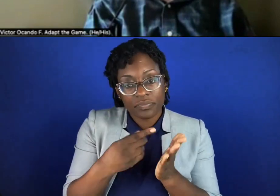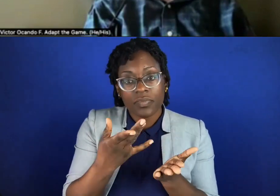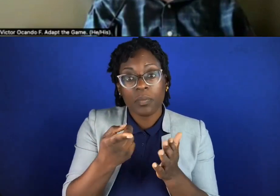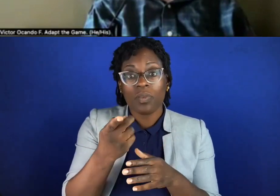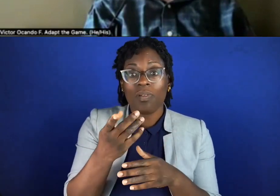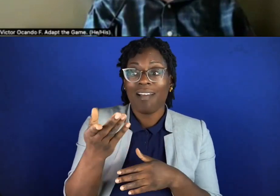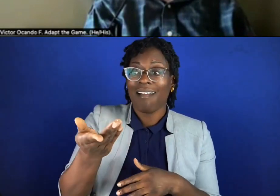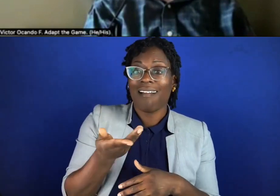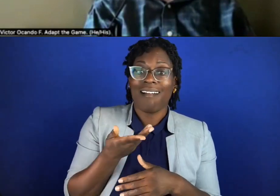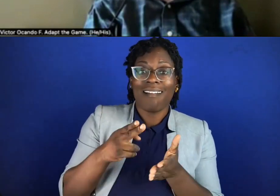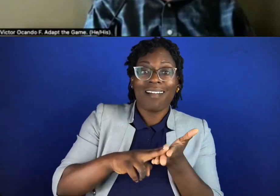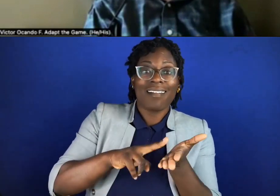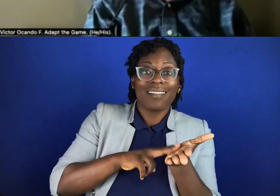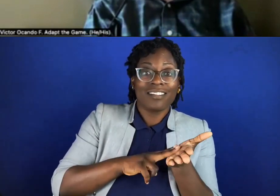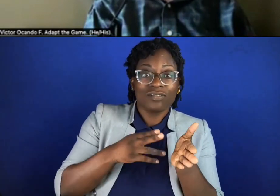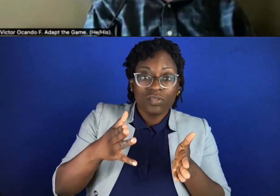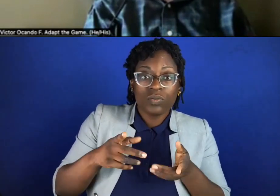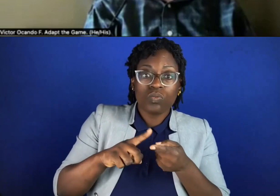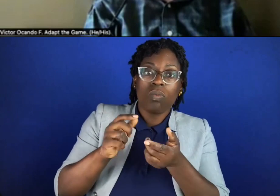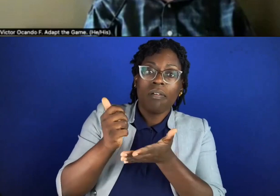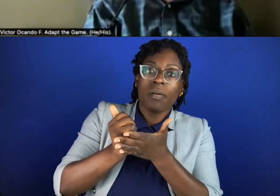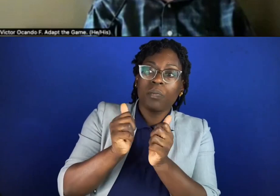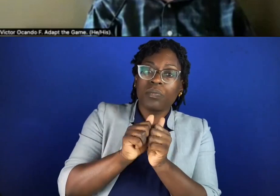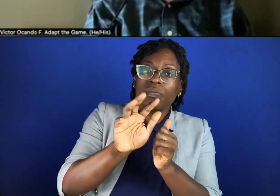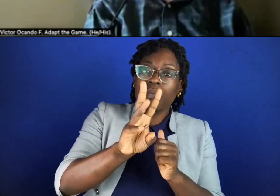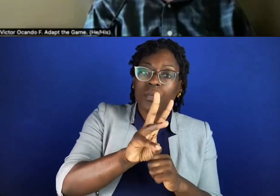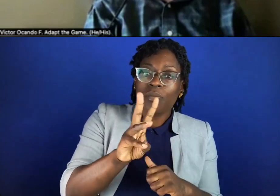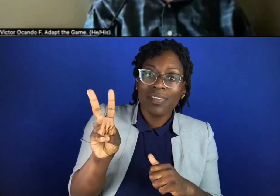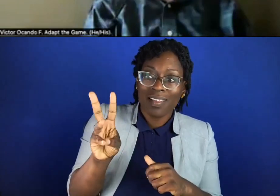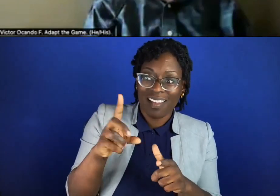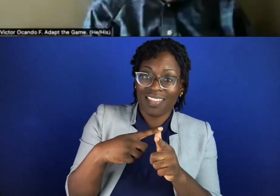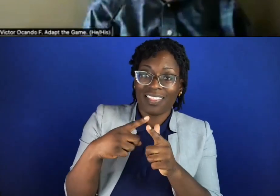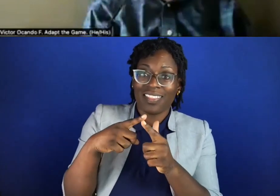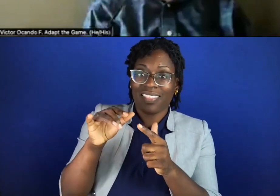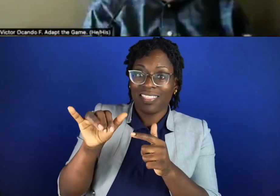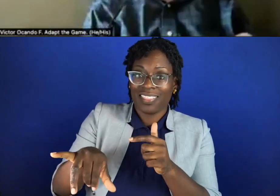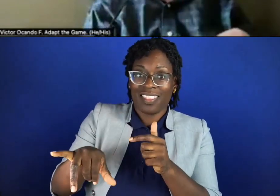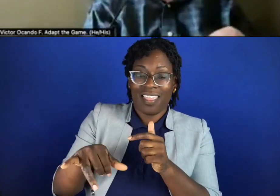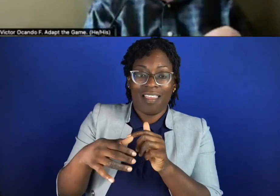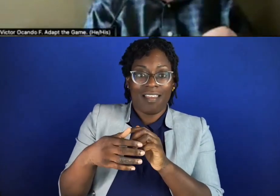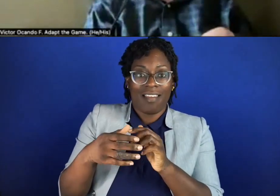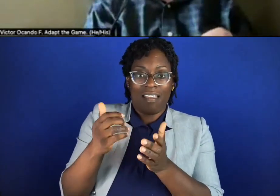to help with your website which then made you become publicly visible.